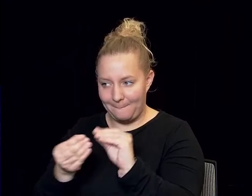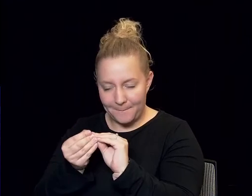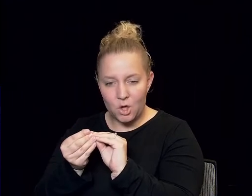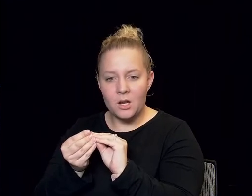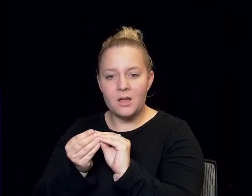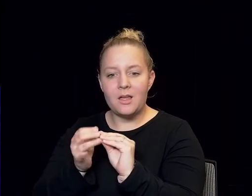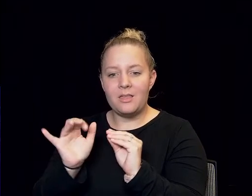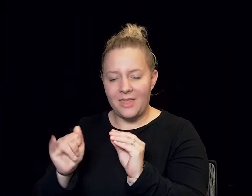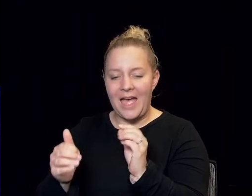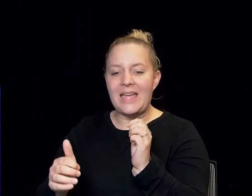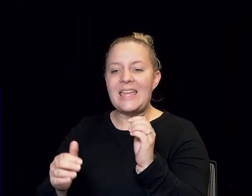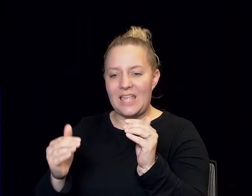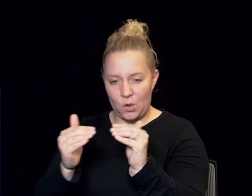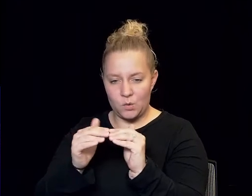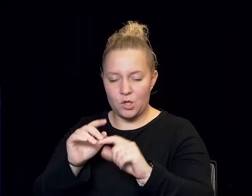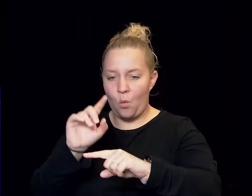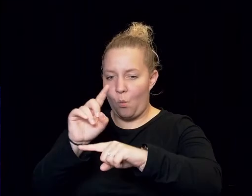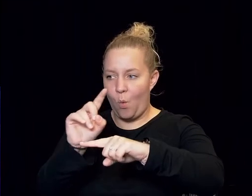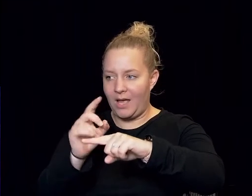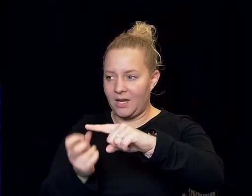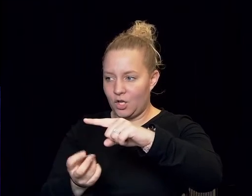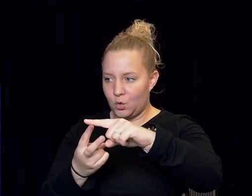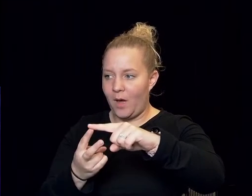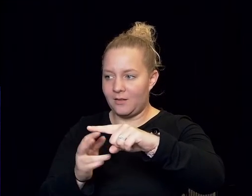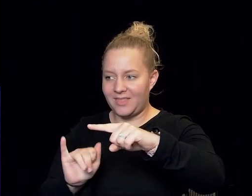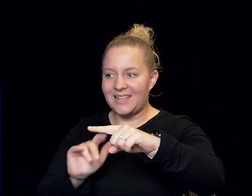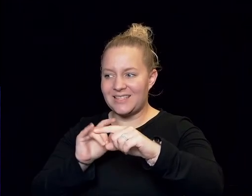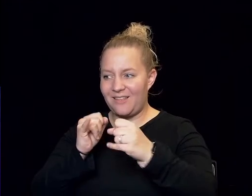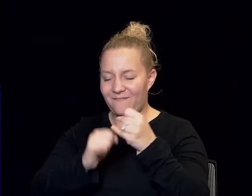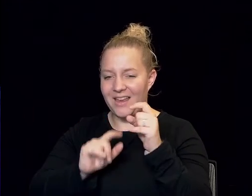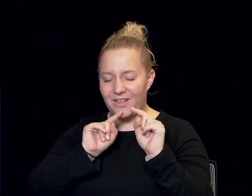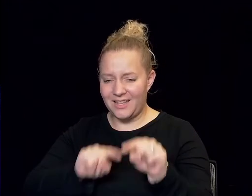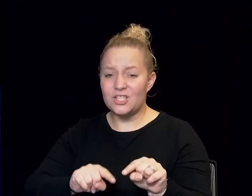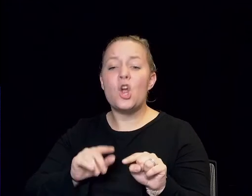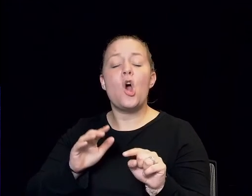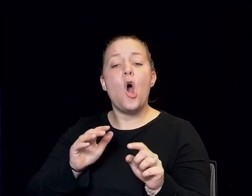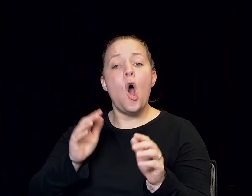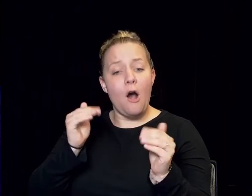answer right there. All right, hopefully we're still feeling pretty good, We're going to move on to